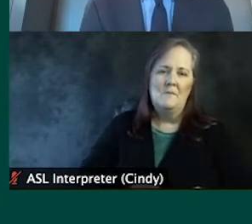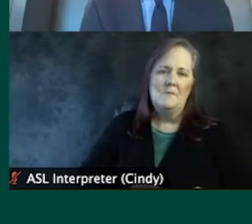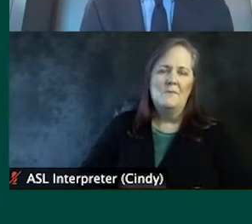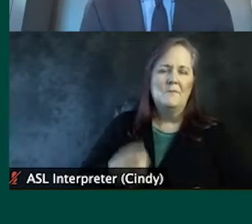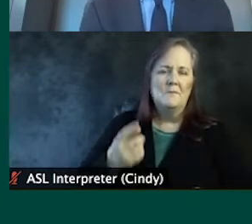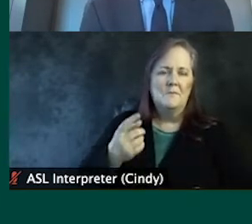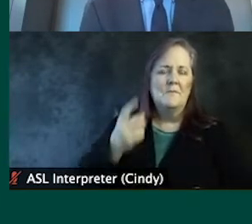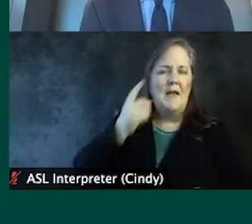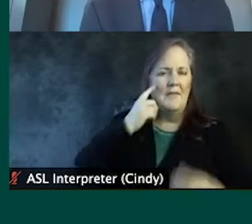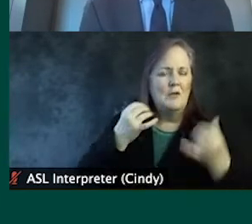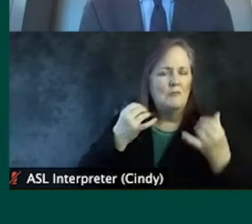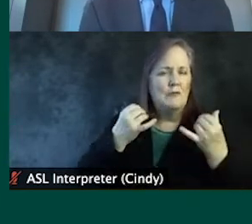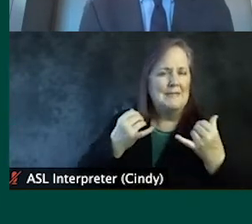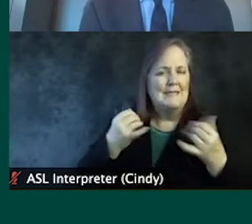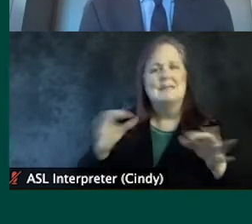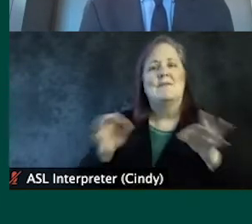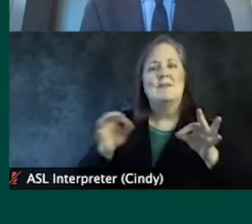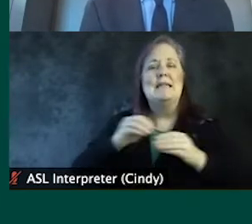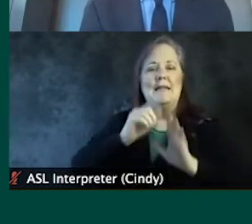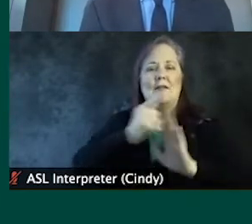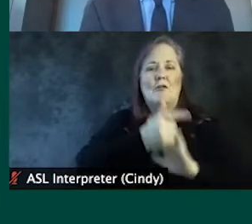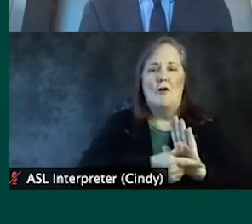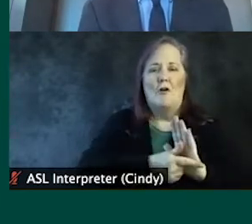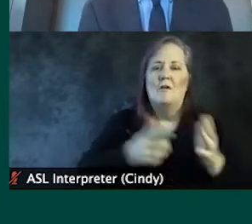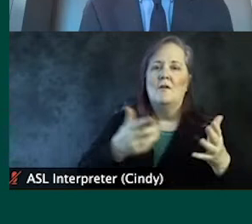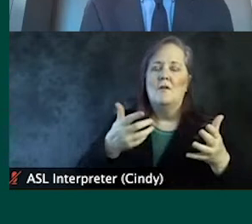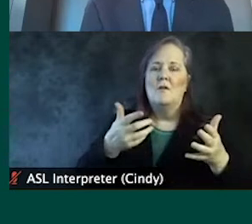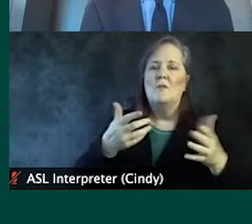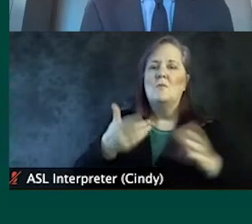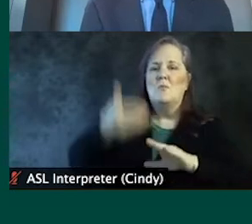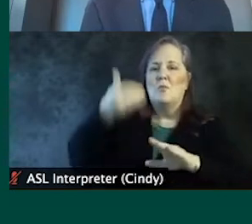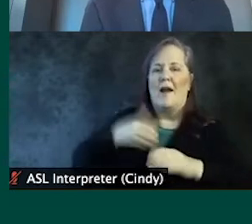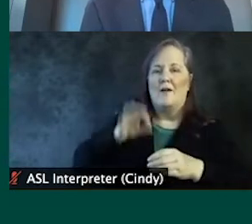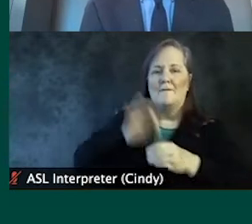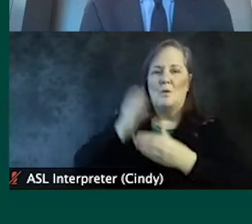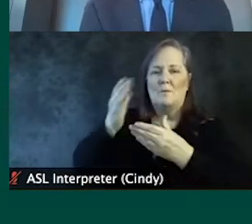in a statewide fund that would go to provide funding to Cal Fire as well as local fire districts.